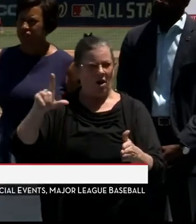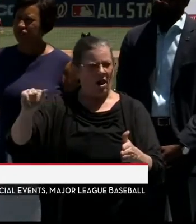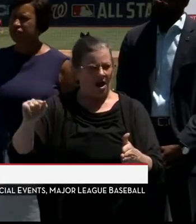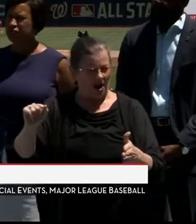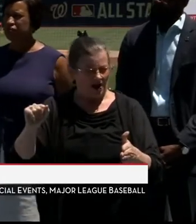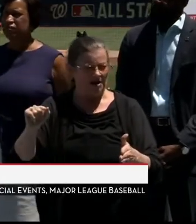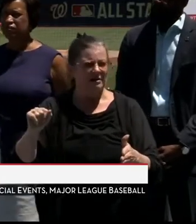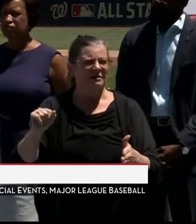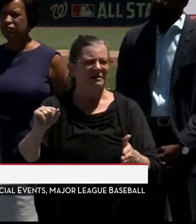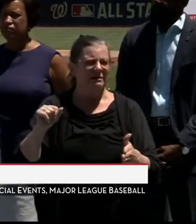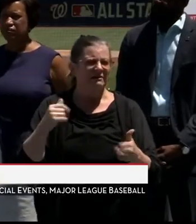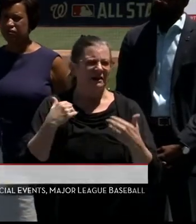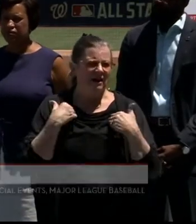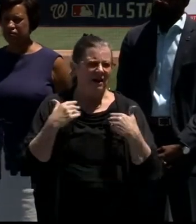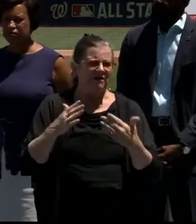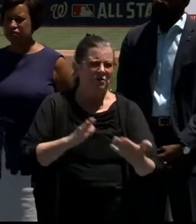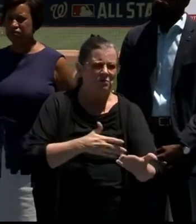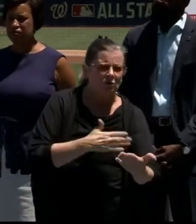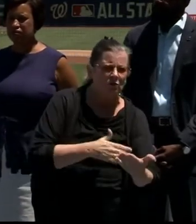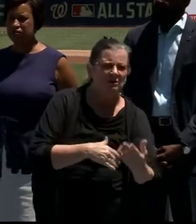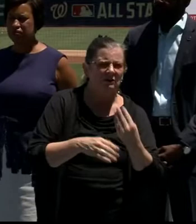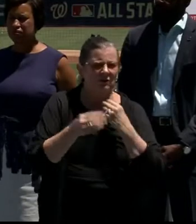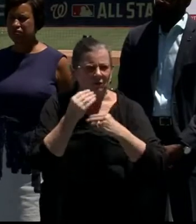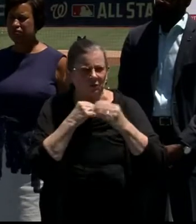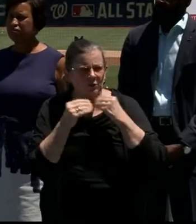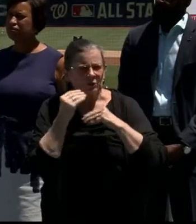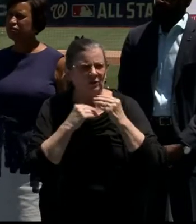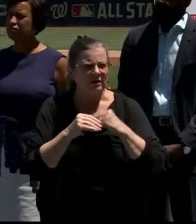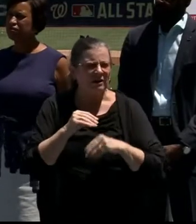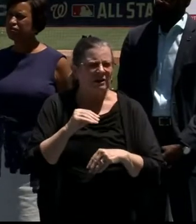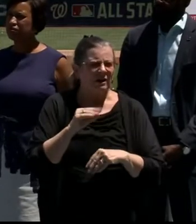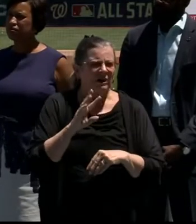AND FOOD AND THE WHARF WILL ALSO BE HOSTING INDOOR AND OUTDOOR